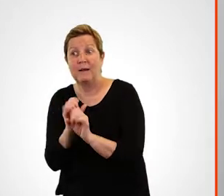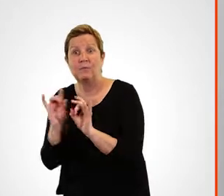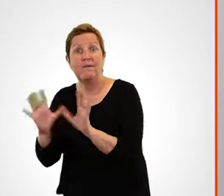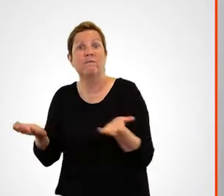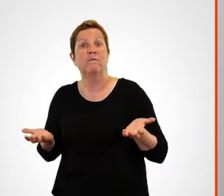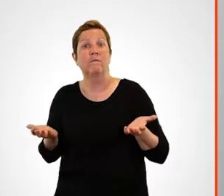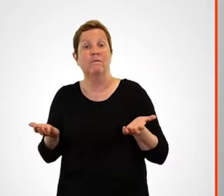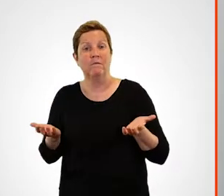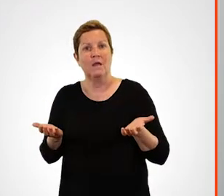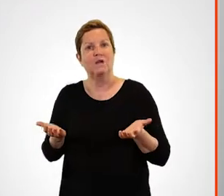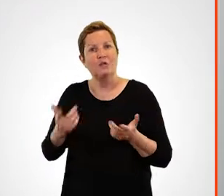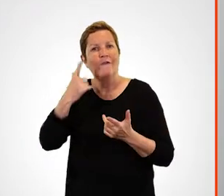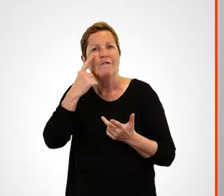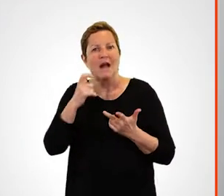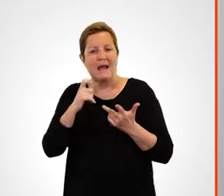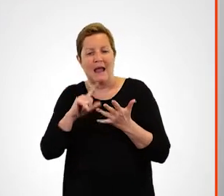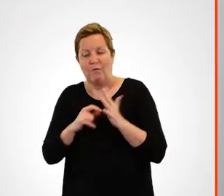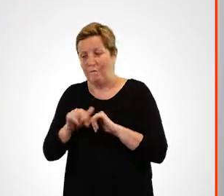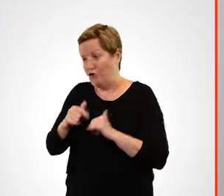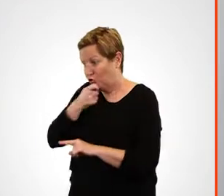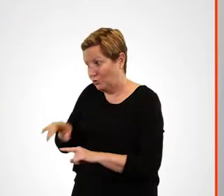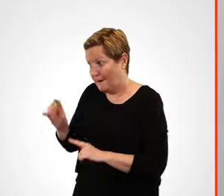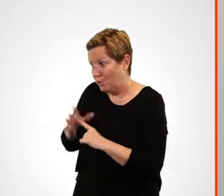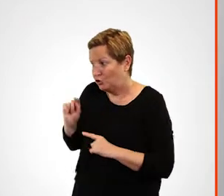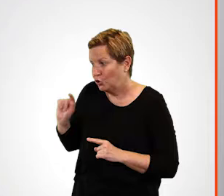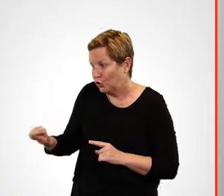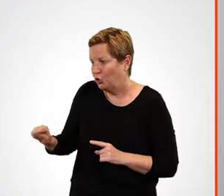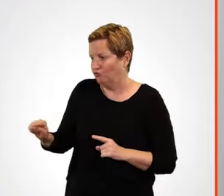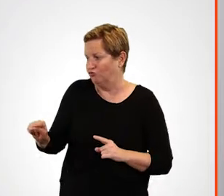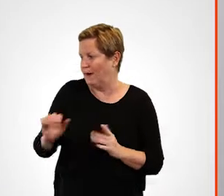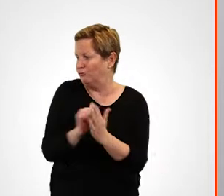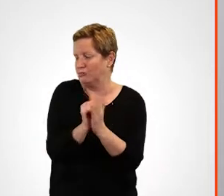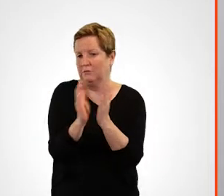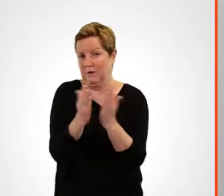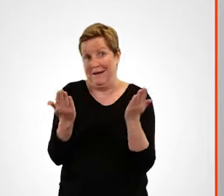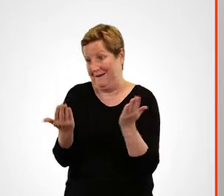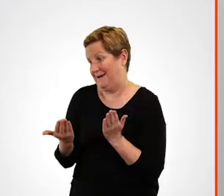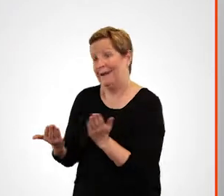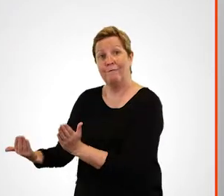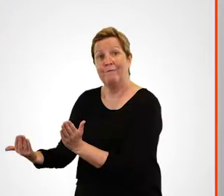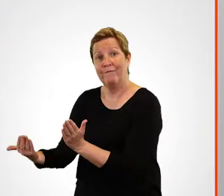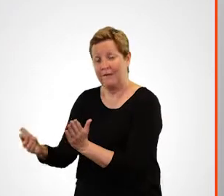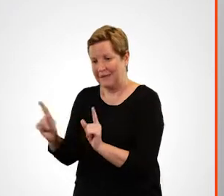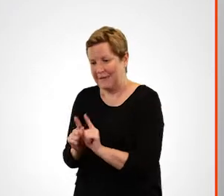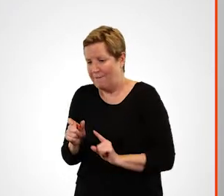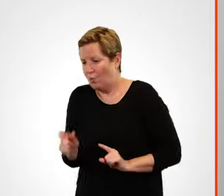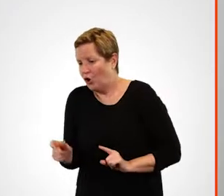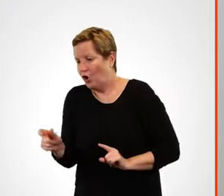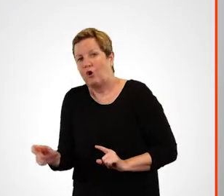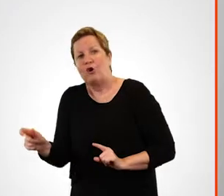select something that's important to the child, make different images because you're working on categories, put the same word on it,